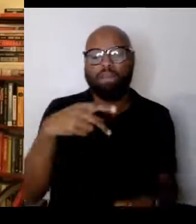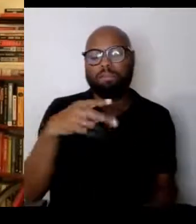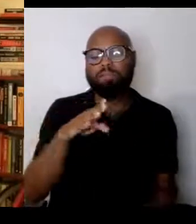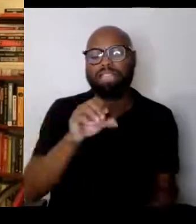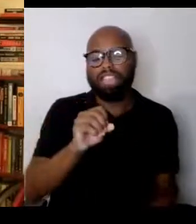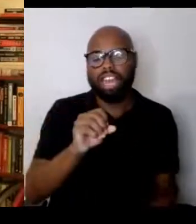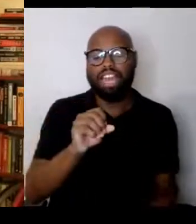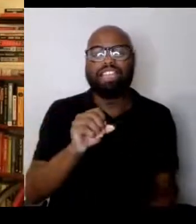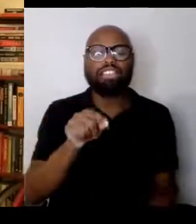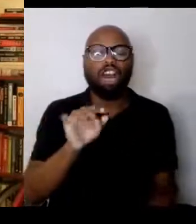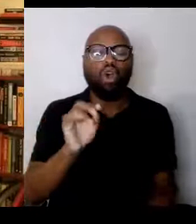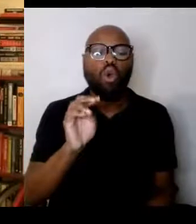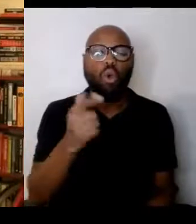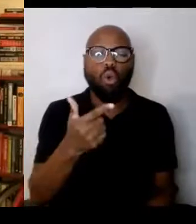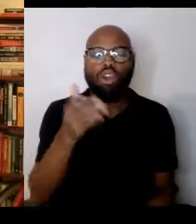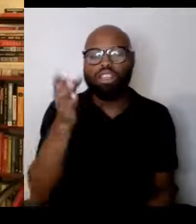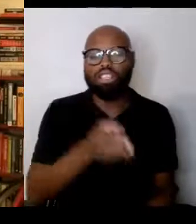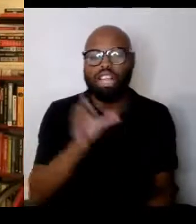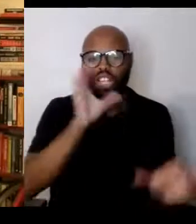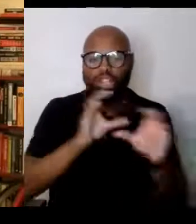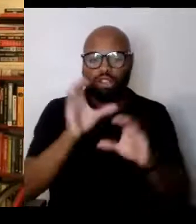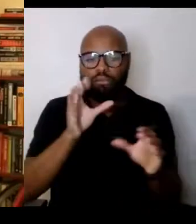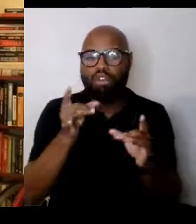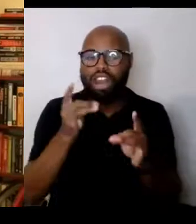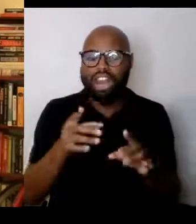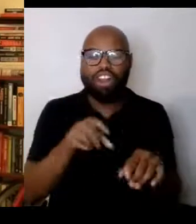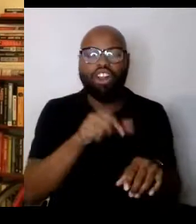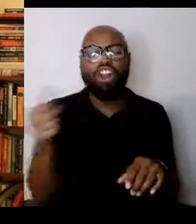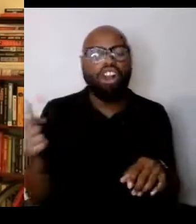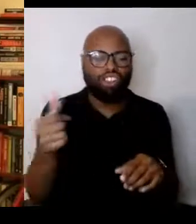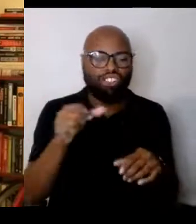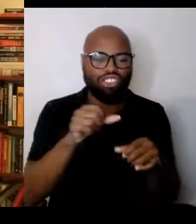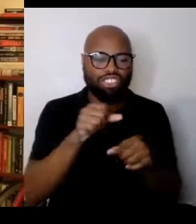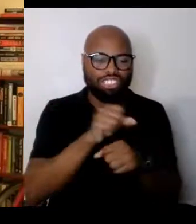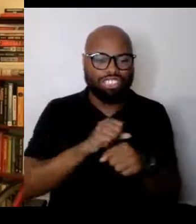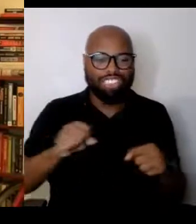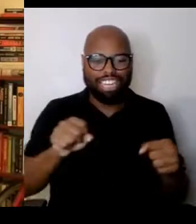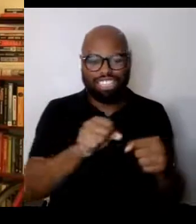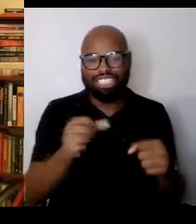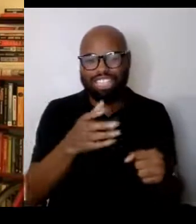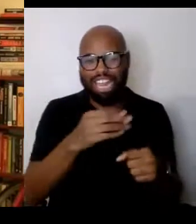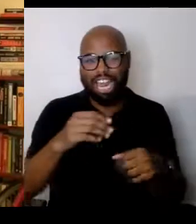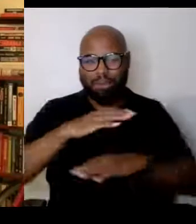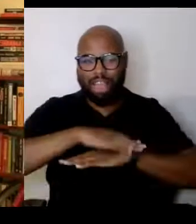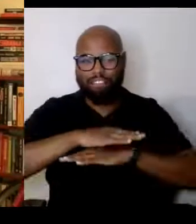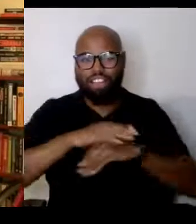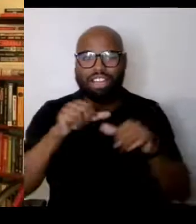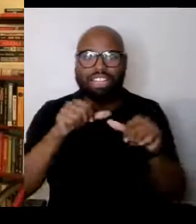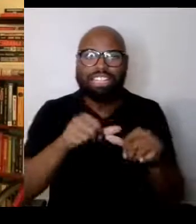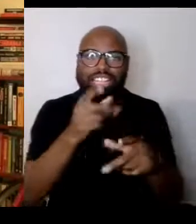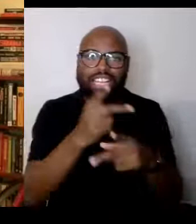and all our other stations and platforms. Please continue to take care of yourselves, and take care of each other.